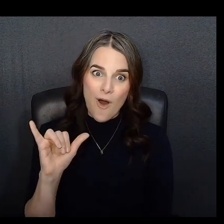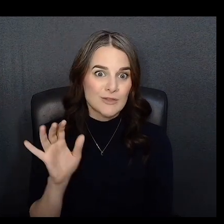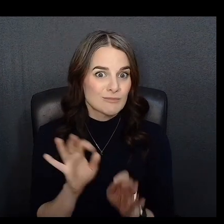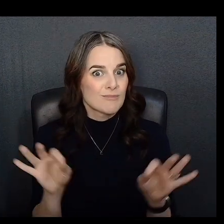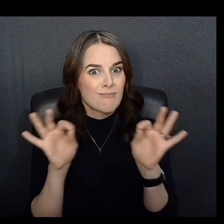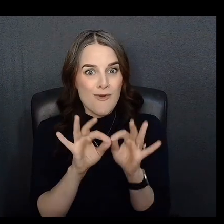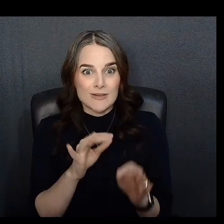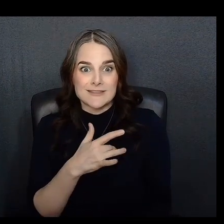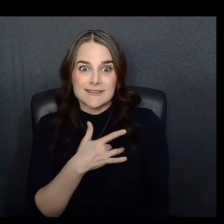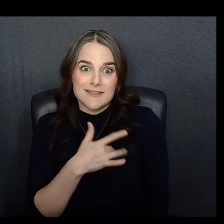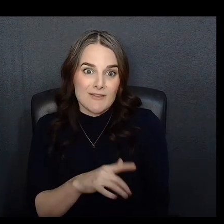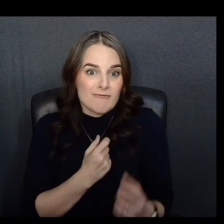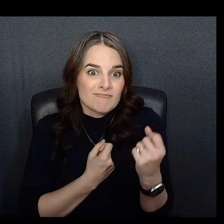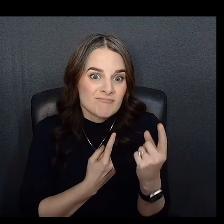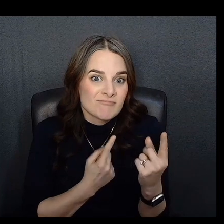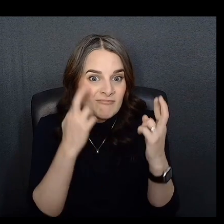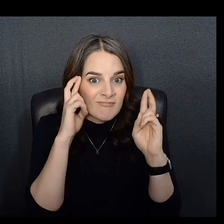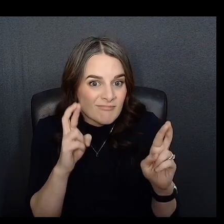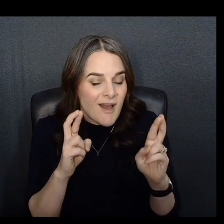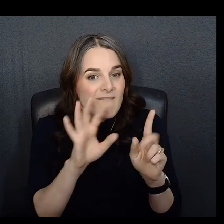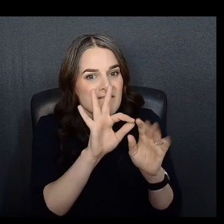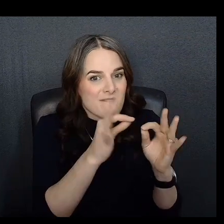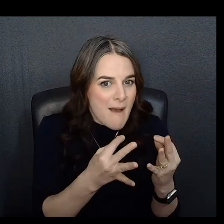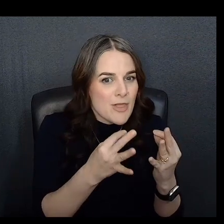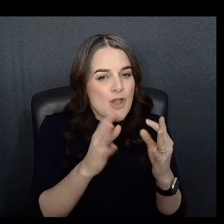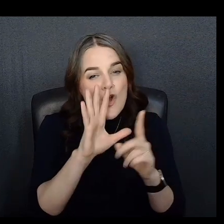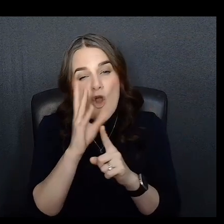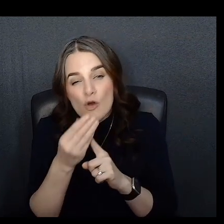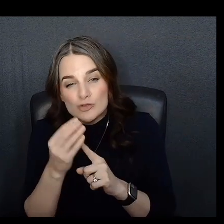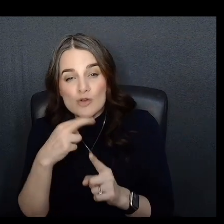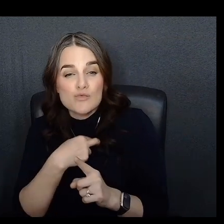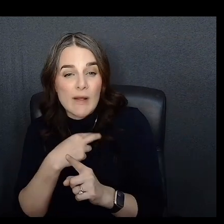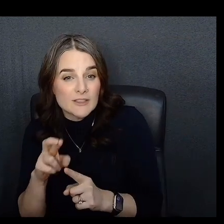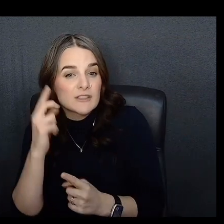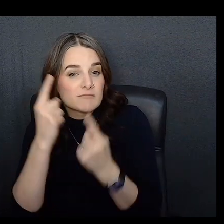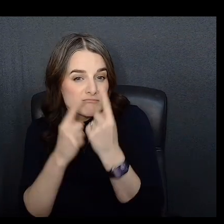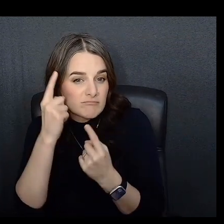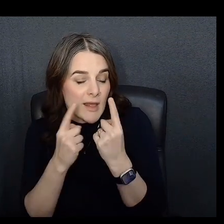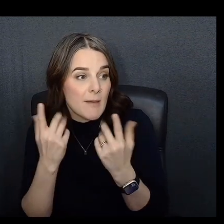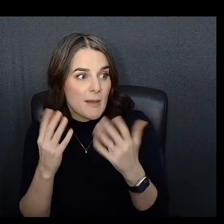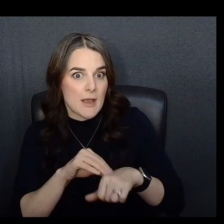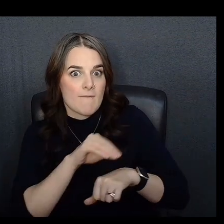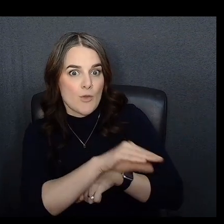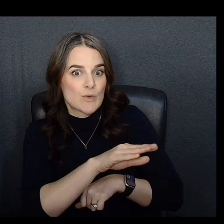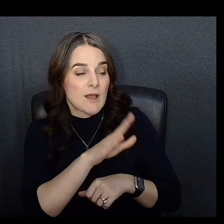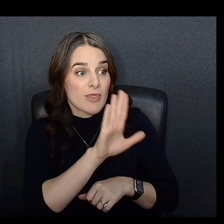and cultural, maybe even religious considerations that might be influencing the decisions on whether vocabulary